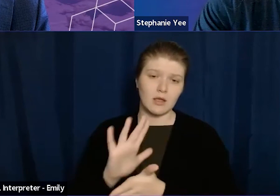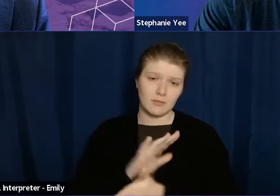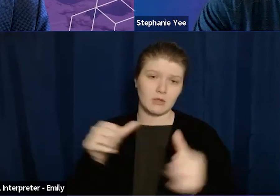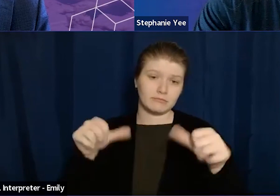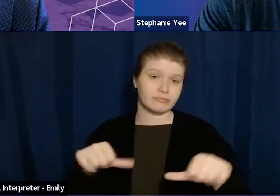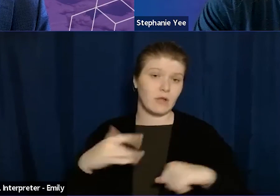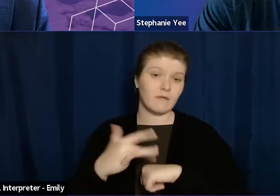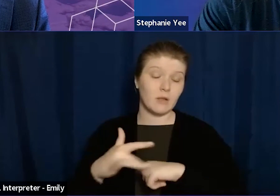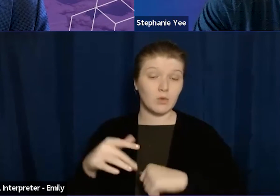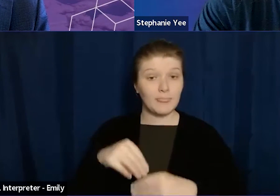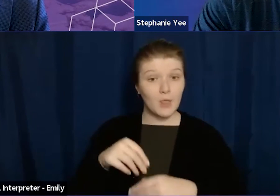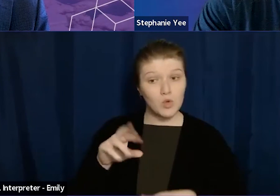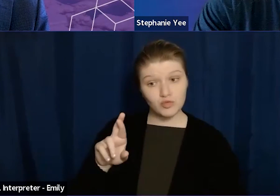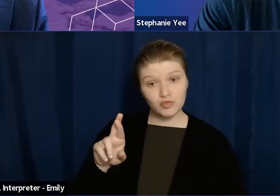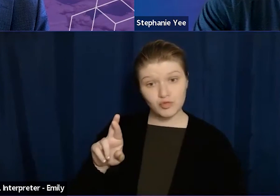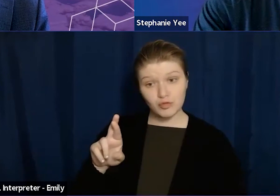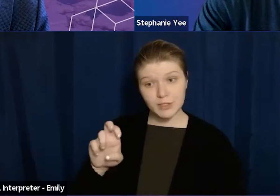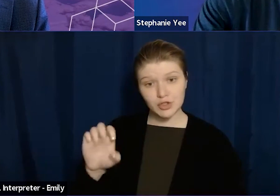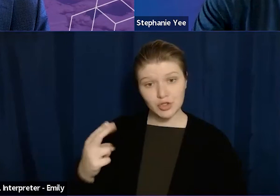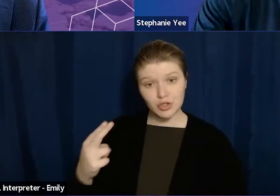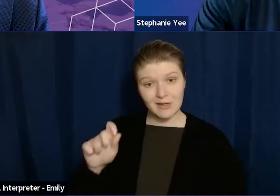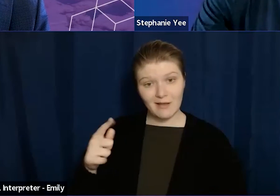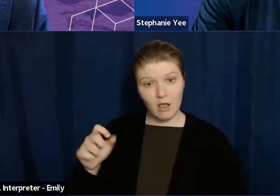in Research.gov and on the Policy Office website.